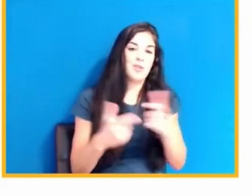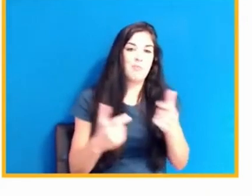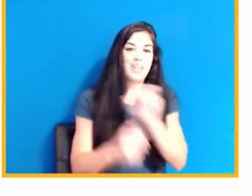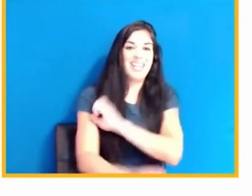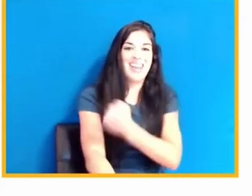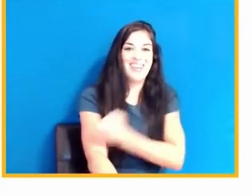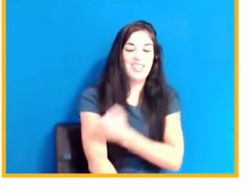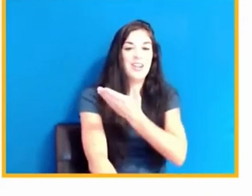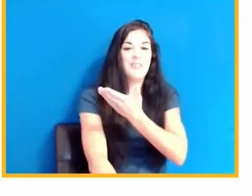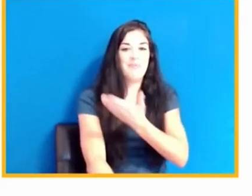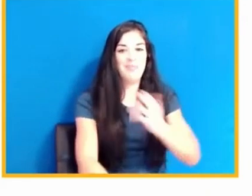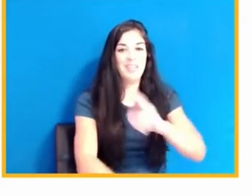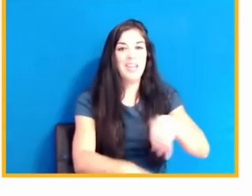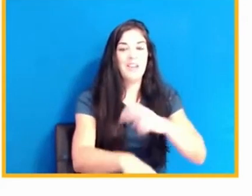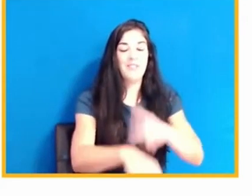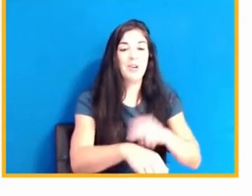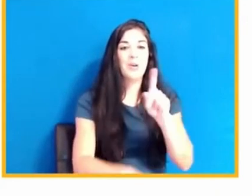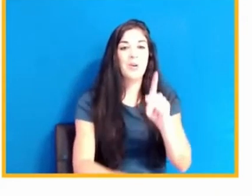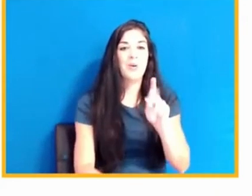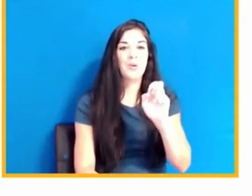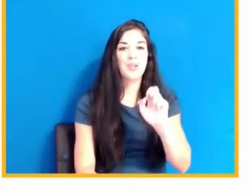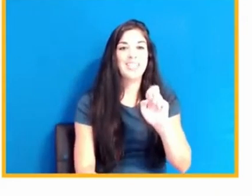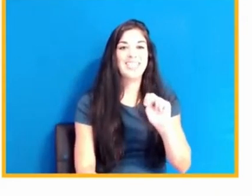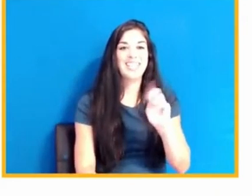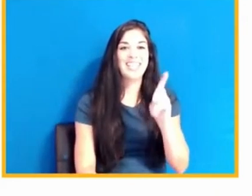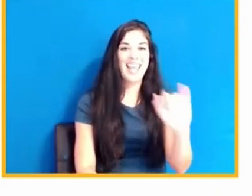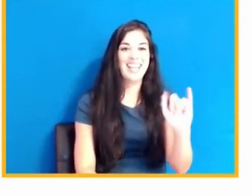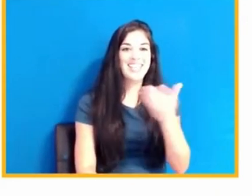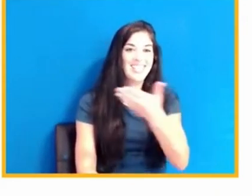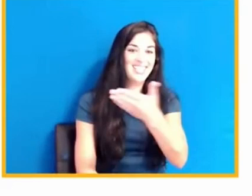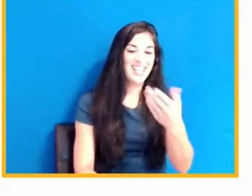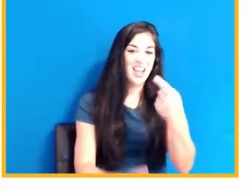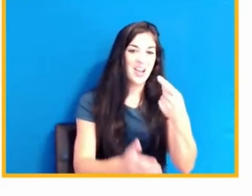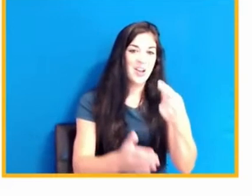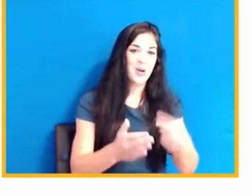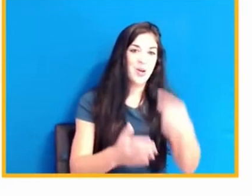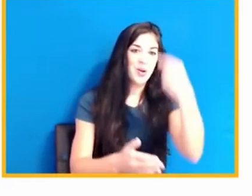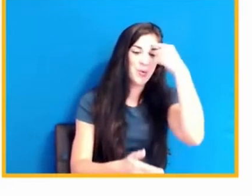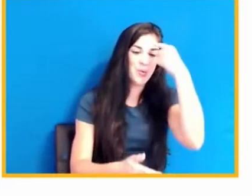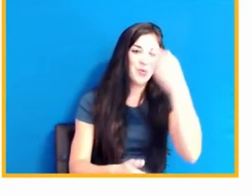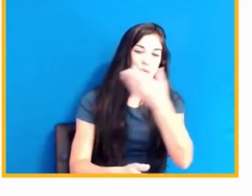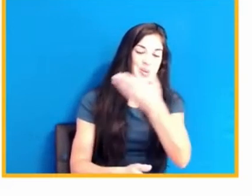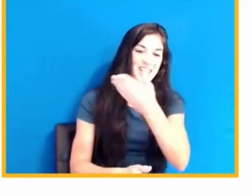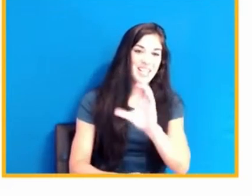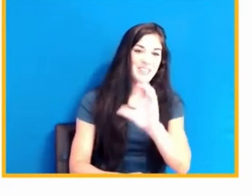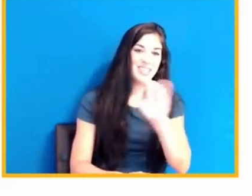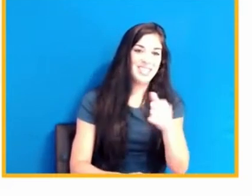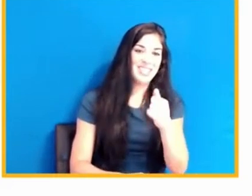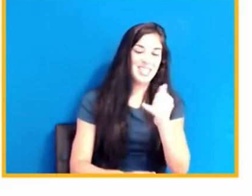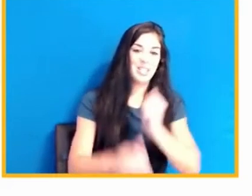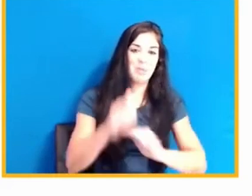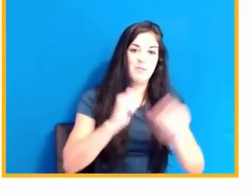and it's none other than of course, Kendi, right beside me. So Kendi, let's hear what you have to think about CJ's performance.